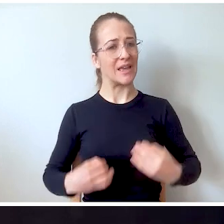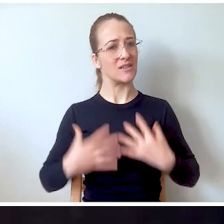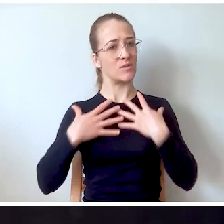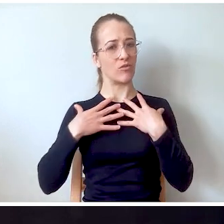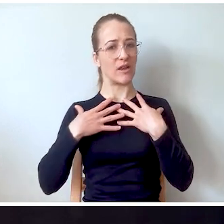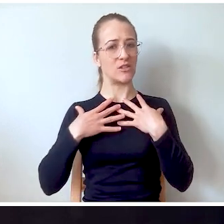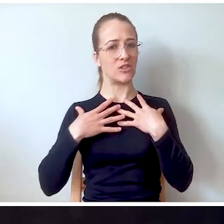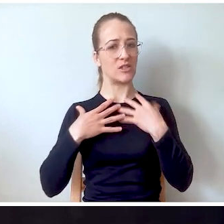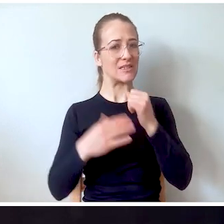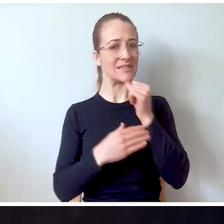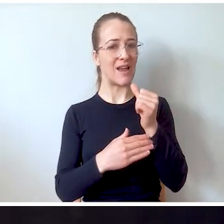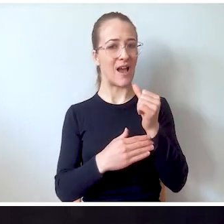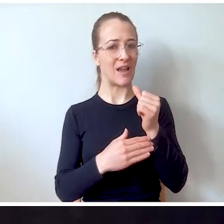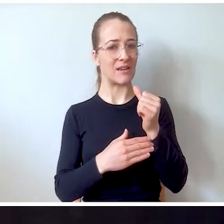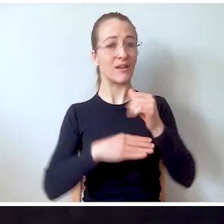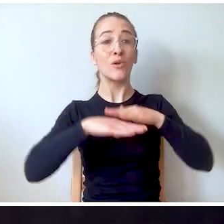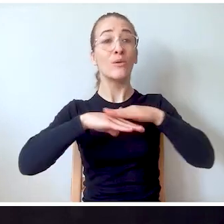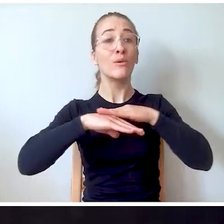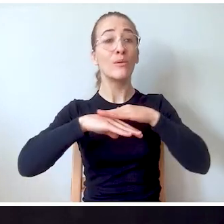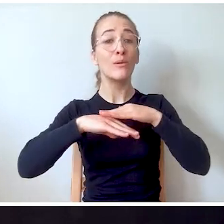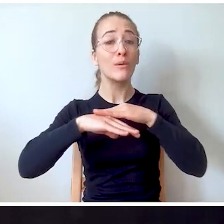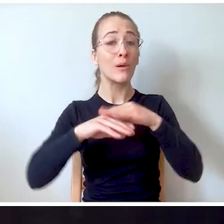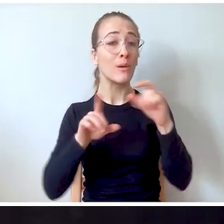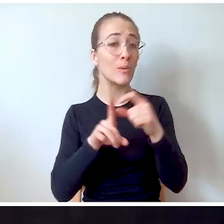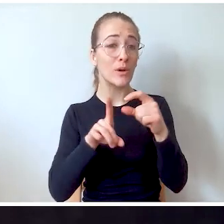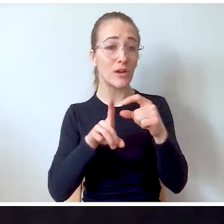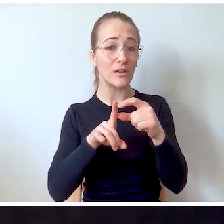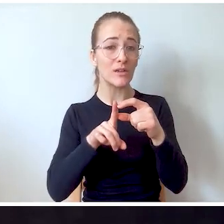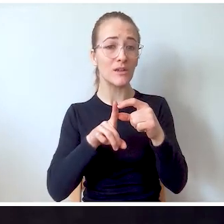Inspiration is not just a one-dimensional word.